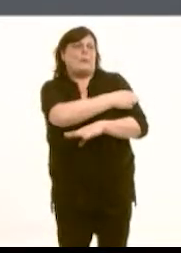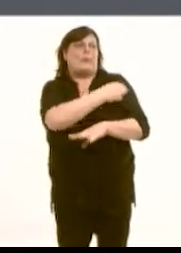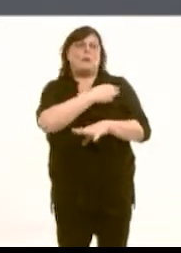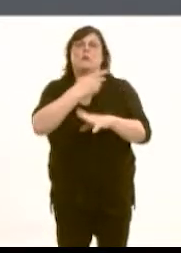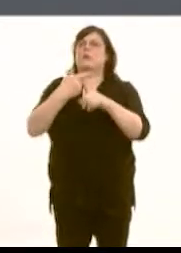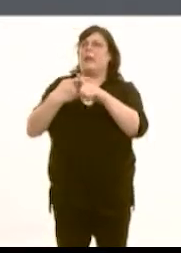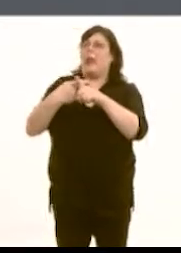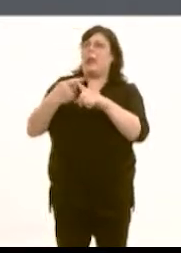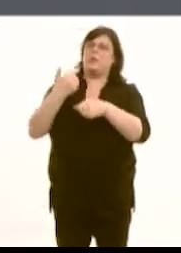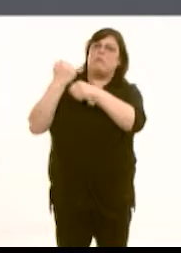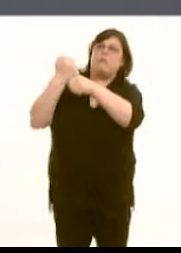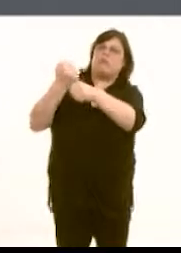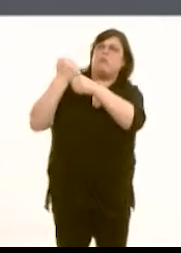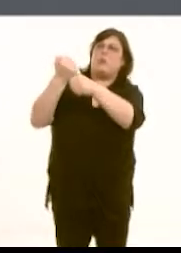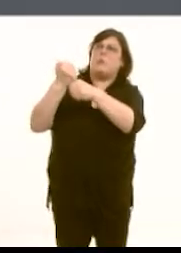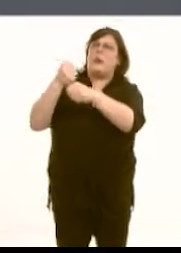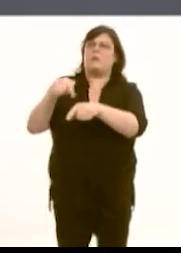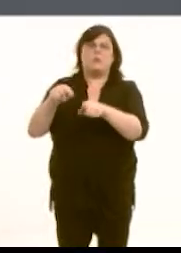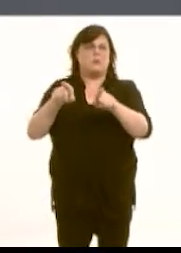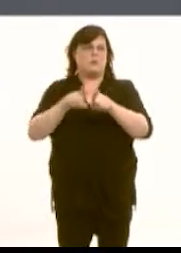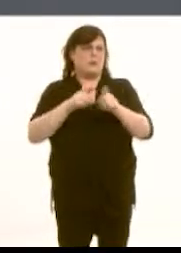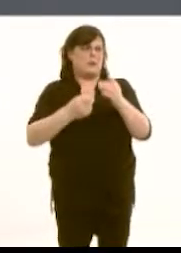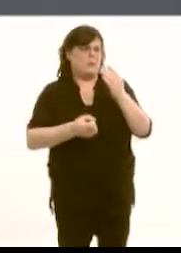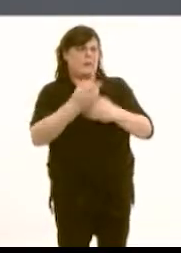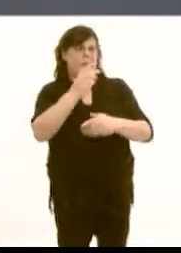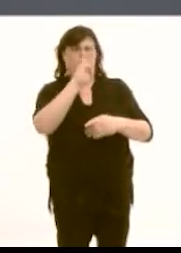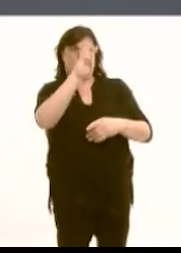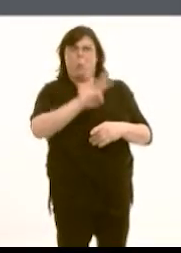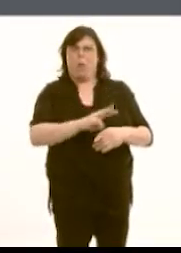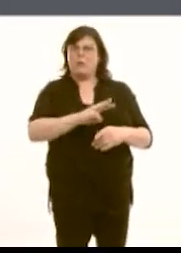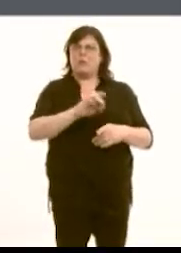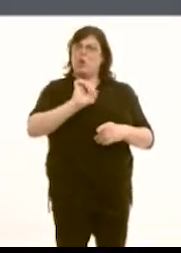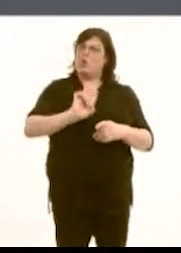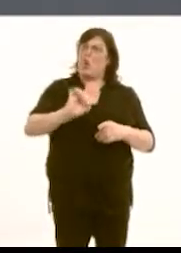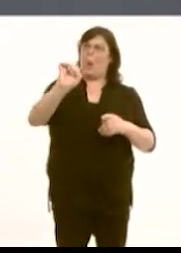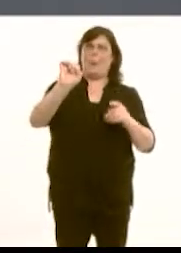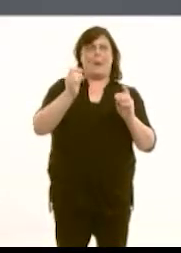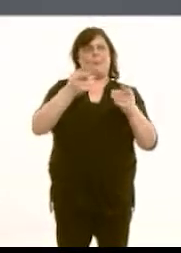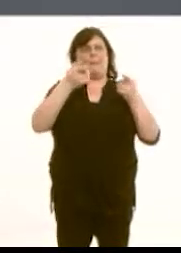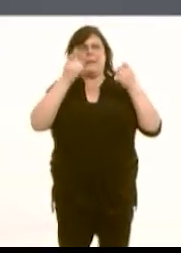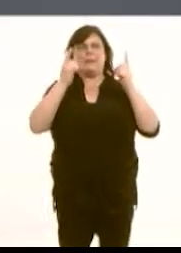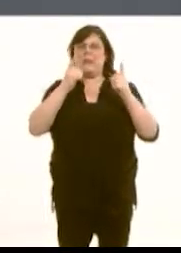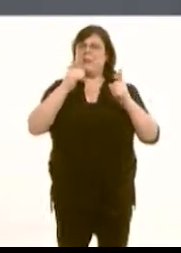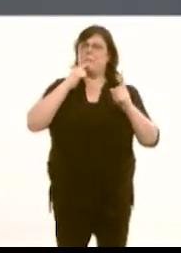Well, weíve seen here in Wales your own Ministers and your own backbenchers protesting in hospitals